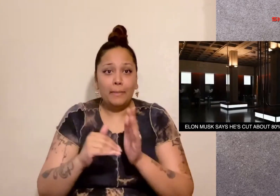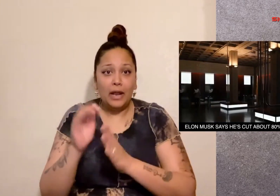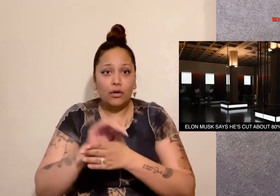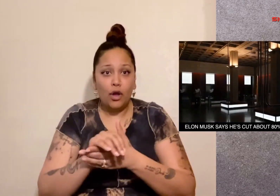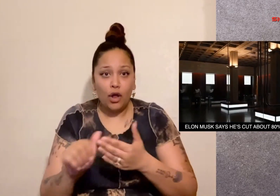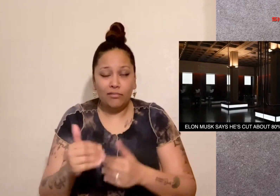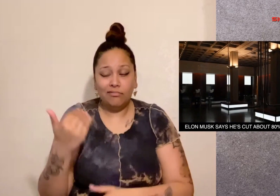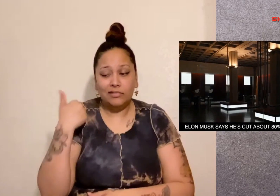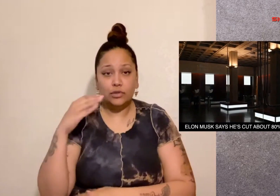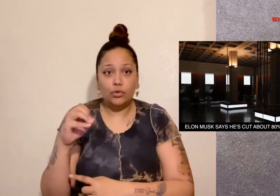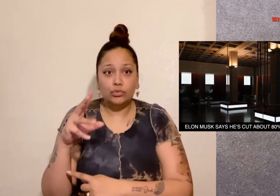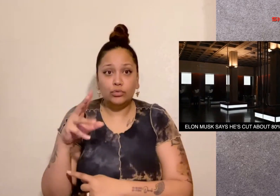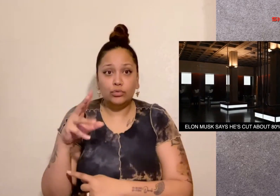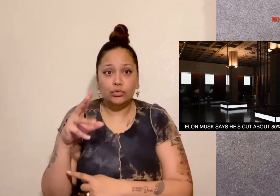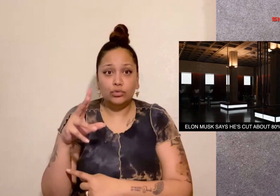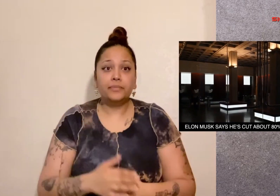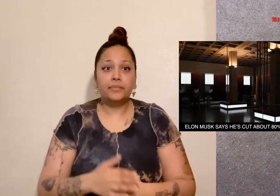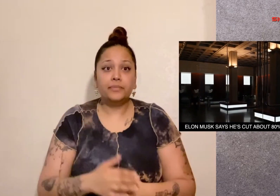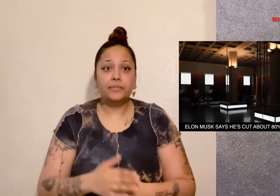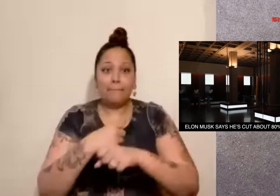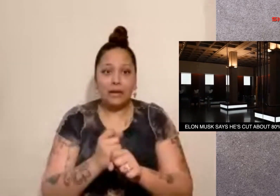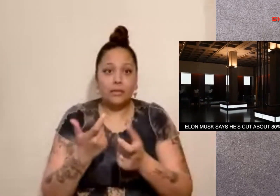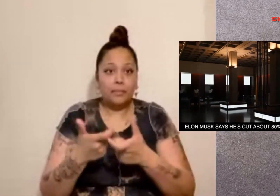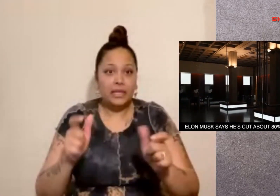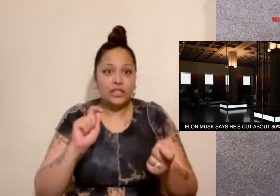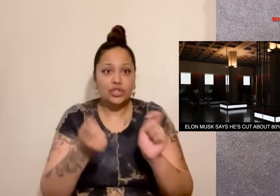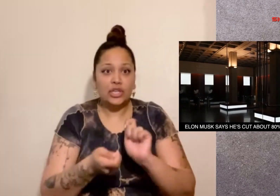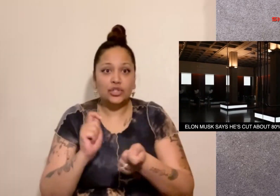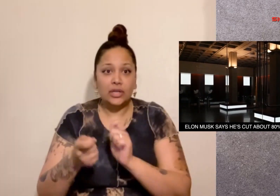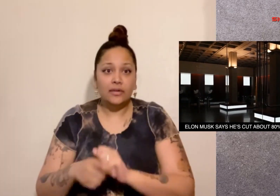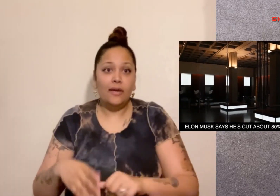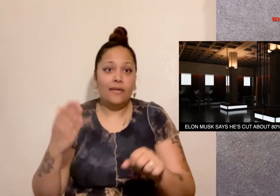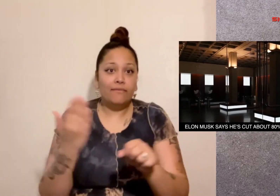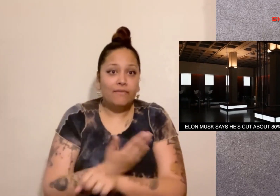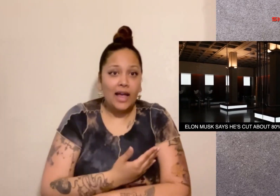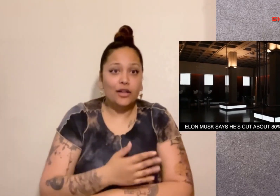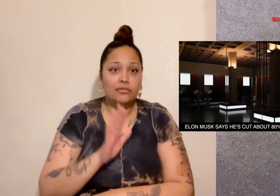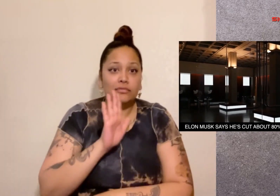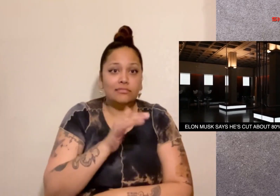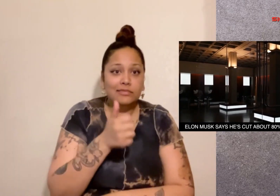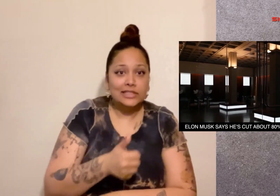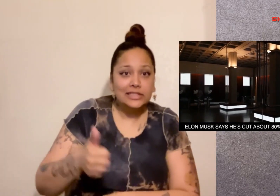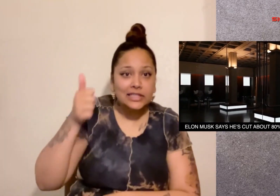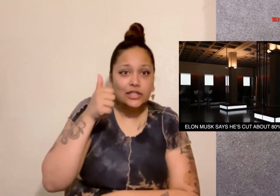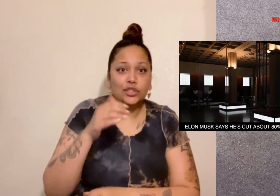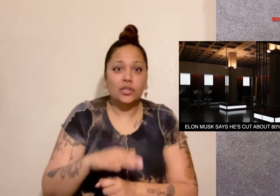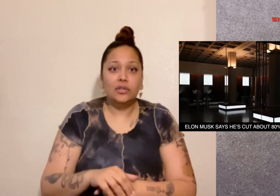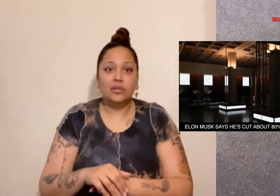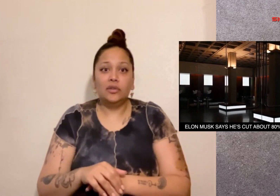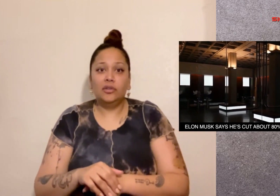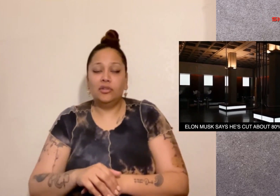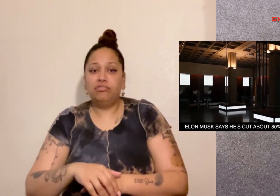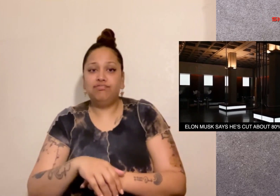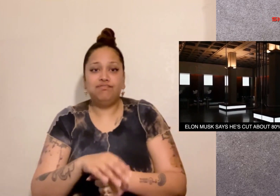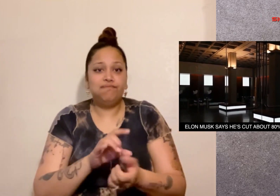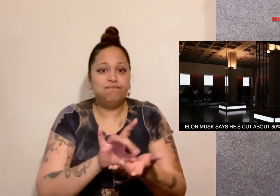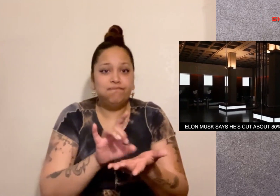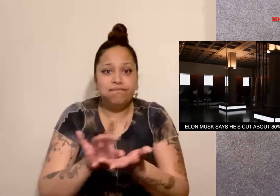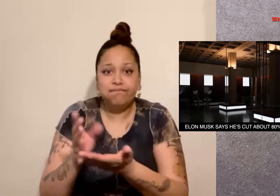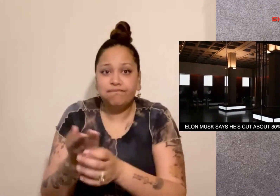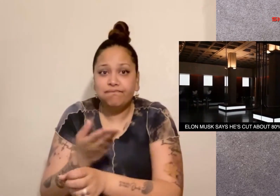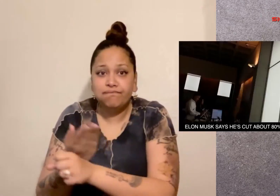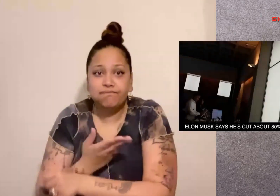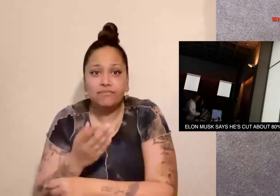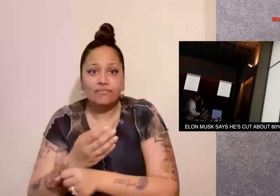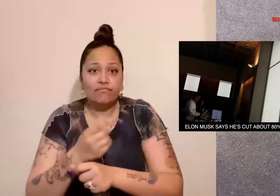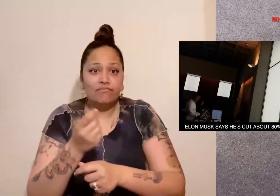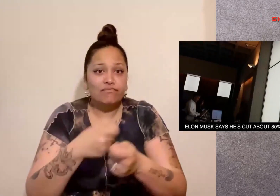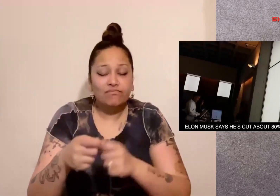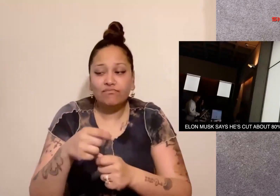last October he's made massive changes firing top executives slashing jobs and changing